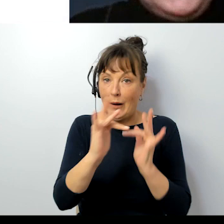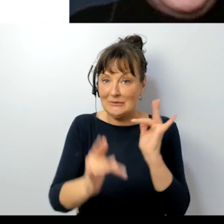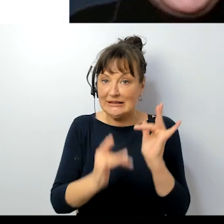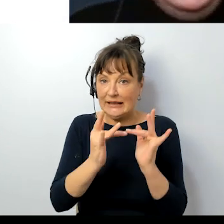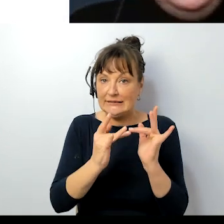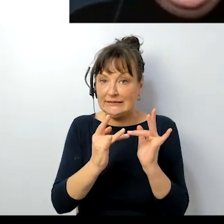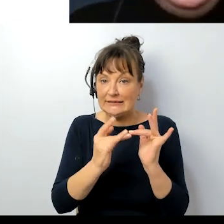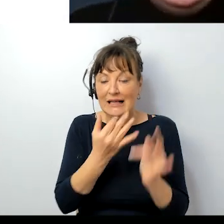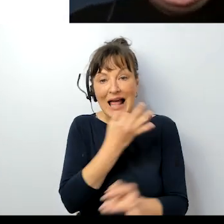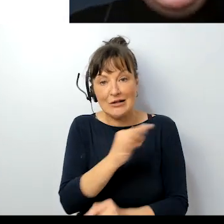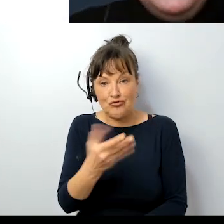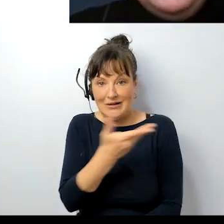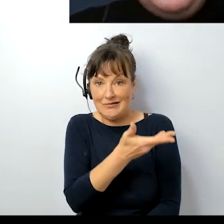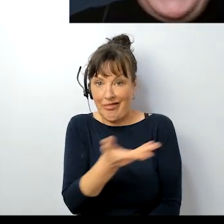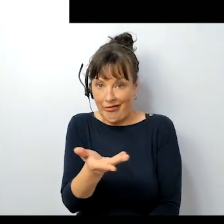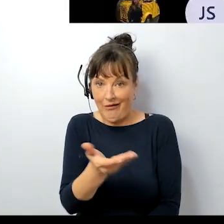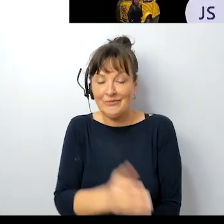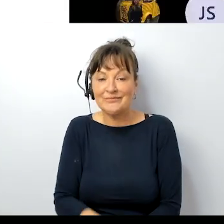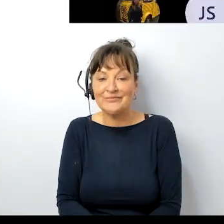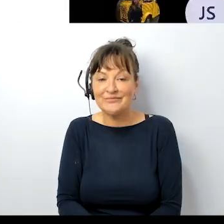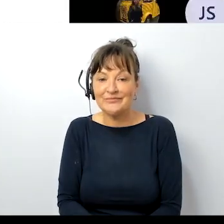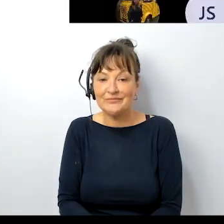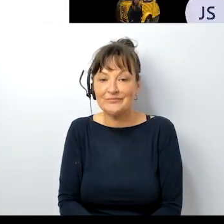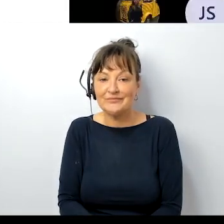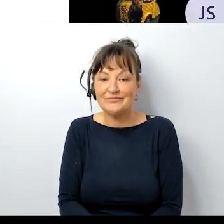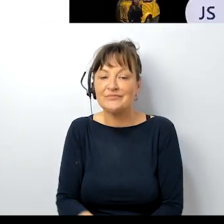Apprenticeships, where you can get support and where you can apply for vacancies.